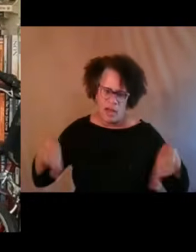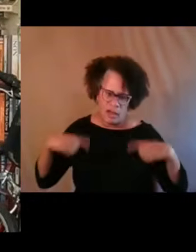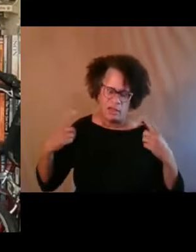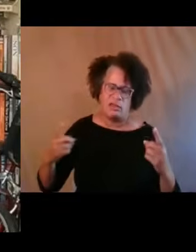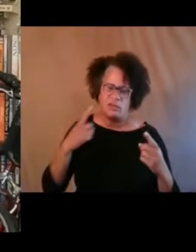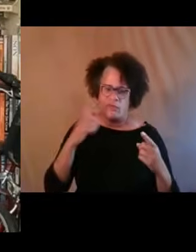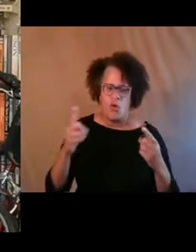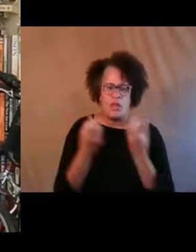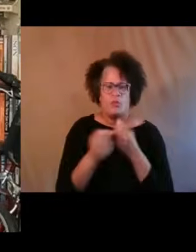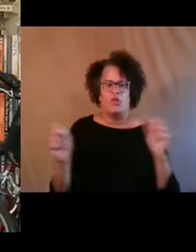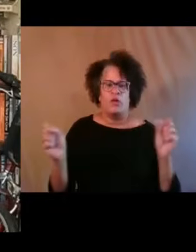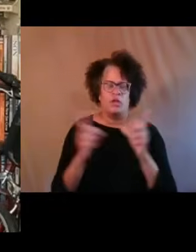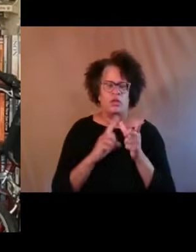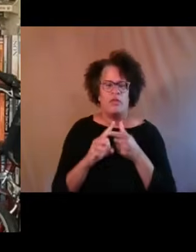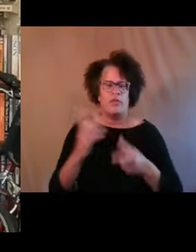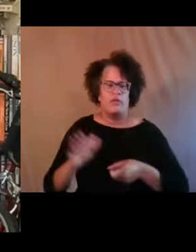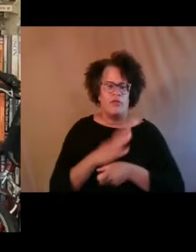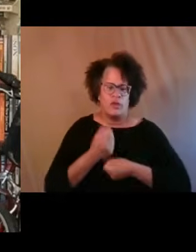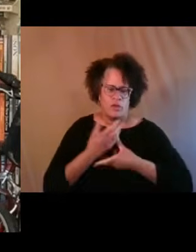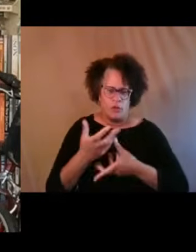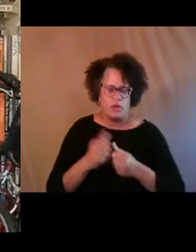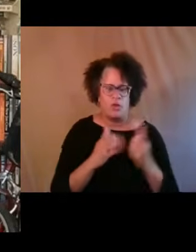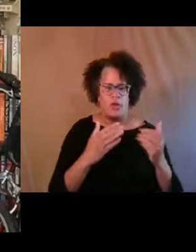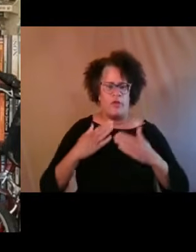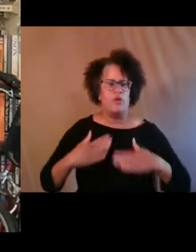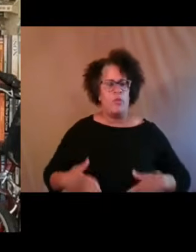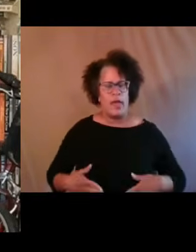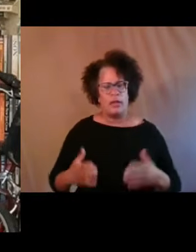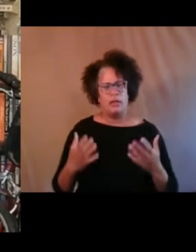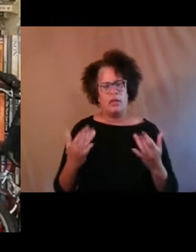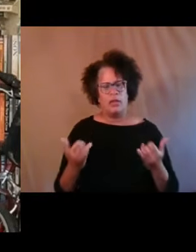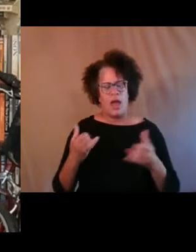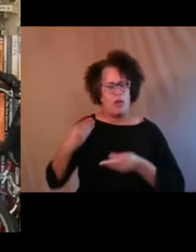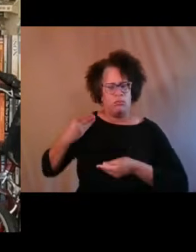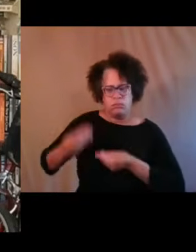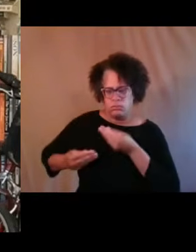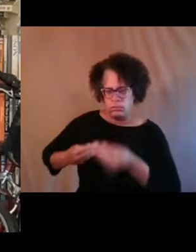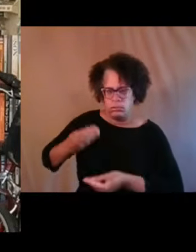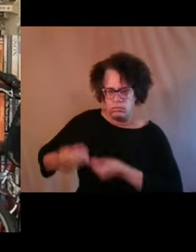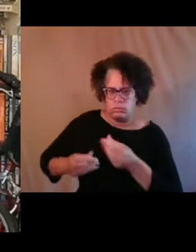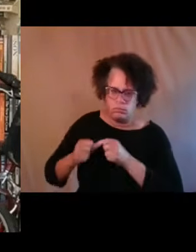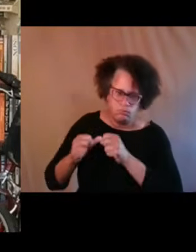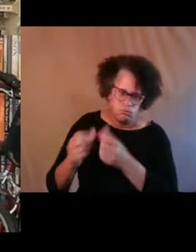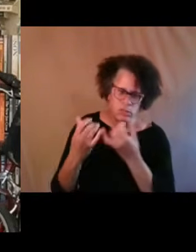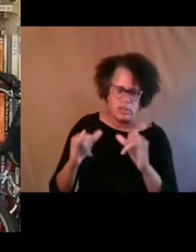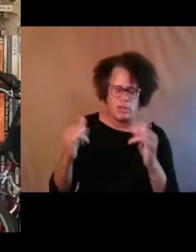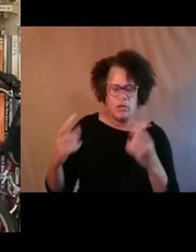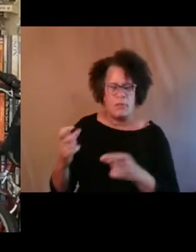and the full expression of our humanity that is transcendent generations. Many lives have been lost